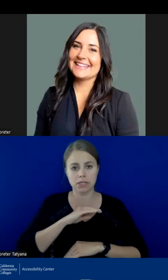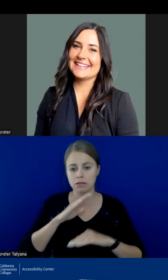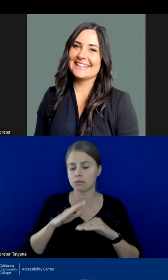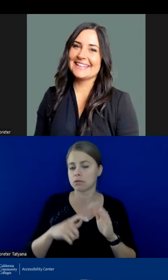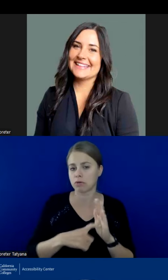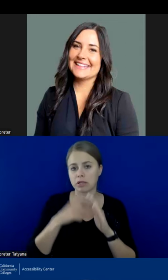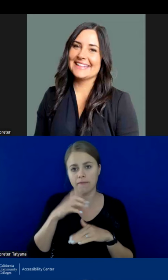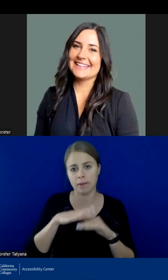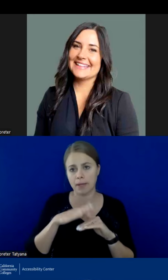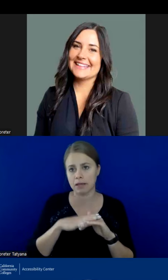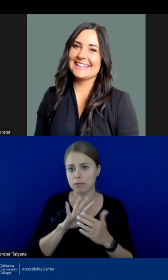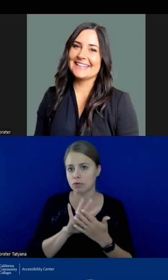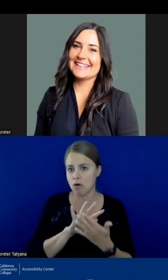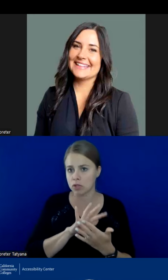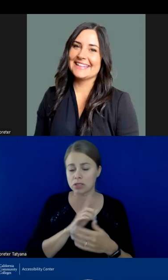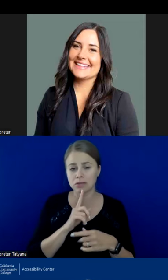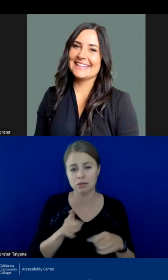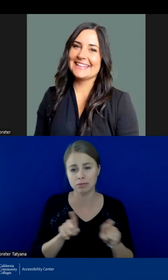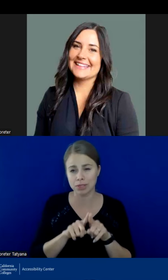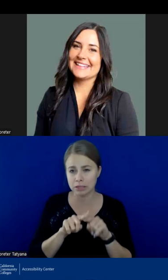Also contrast depends of course on the size of the shape.